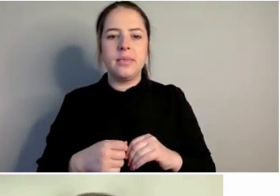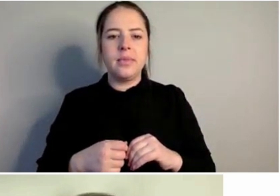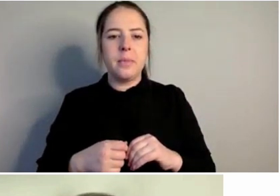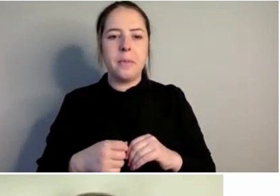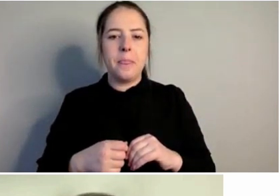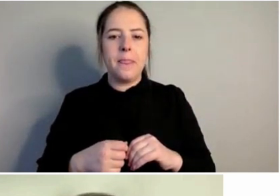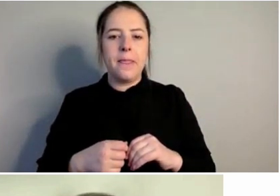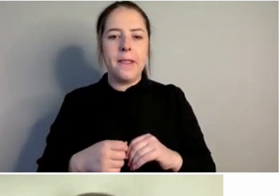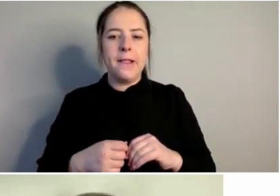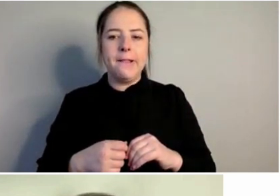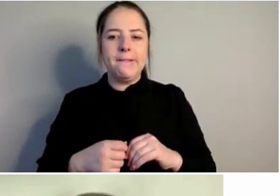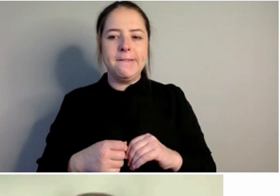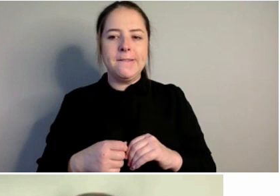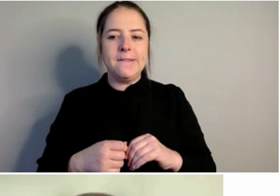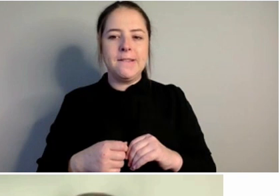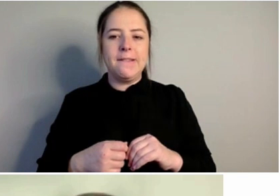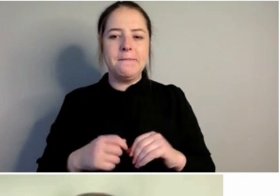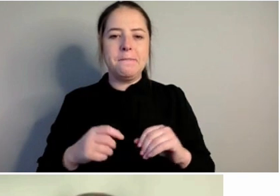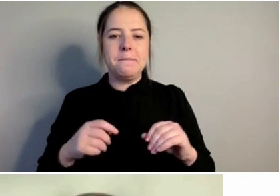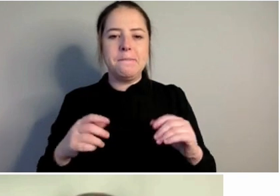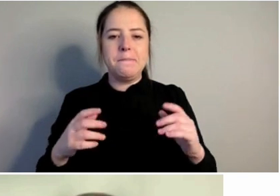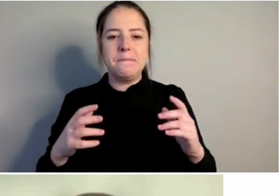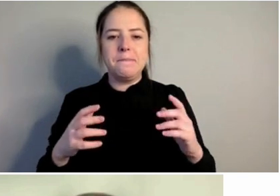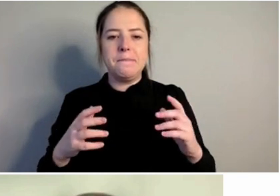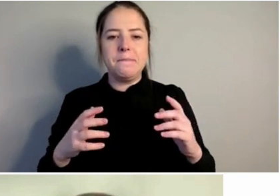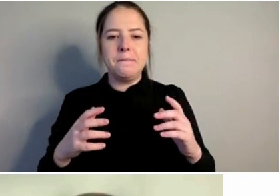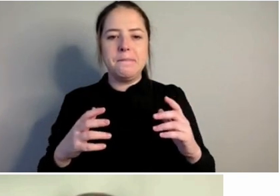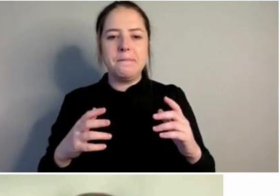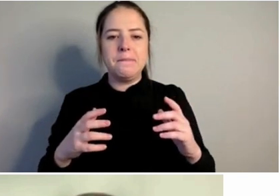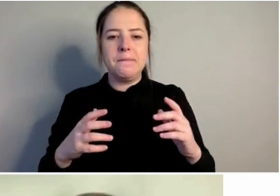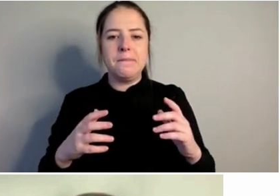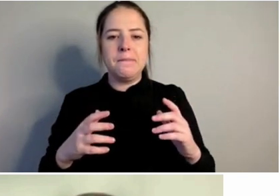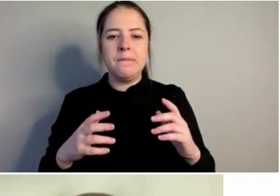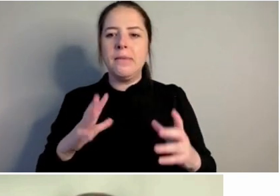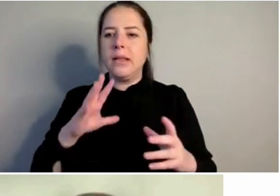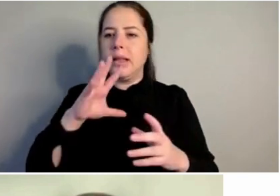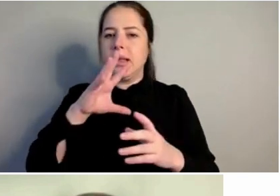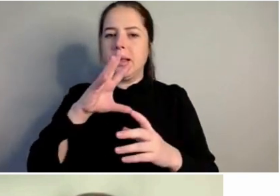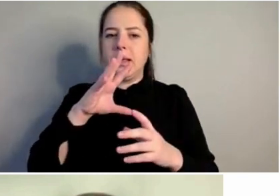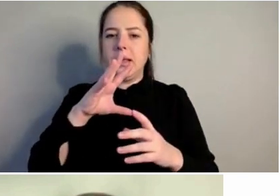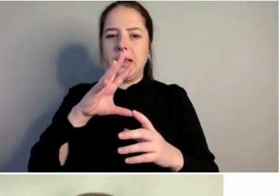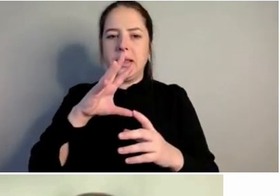diversity and inclusion. So that's part of a particular challenge.